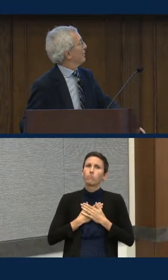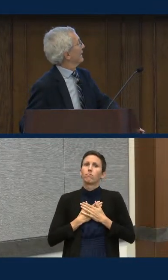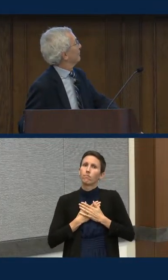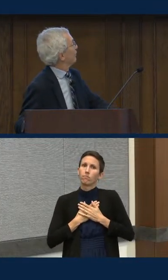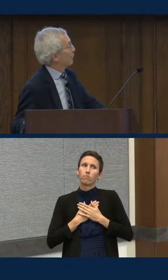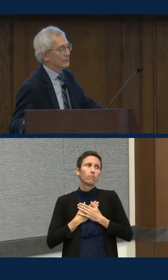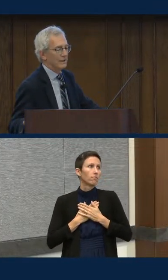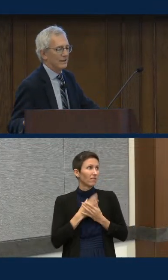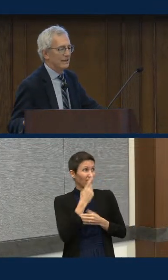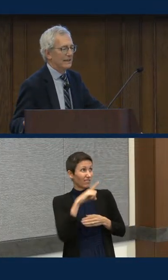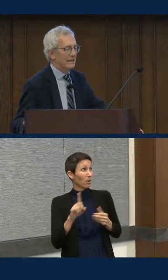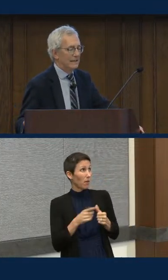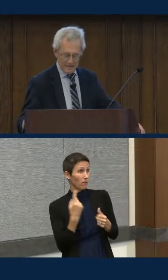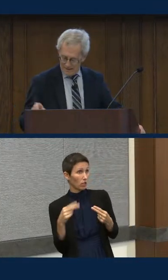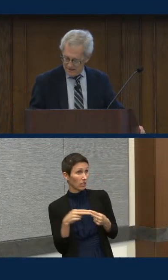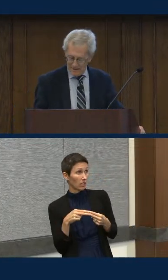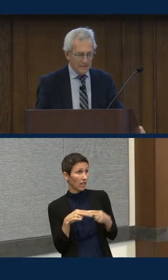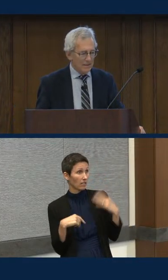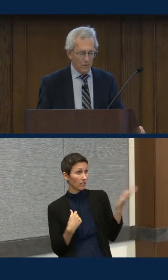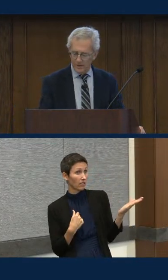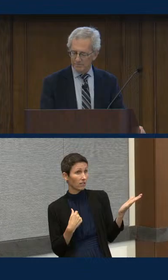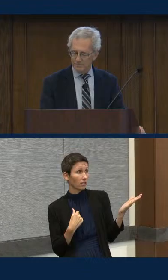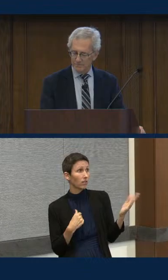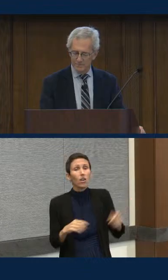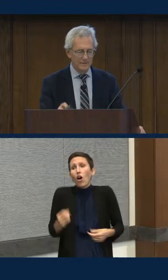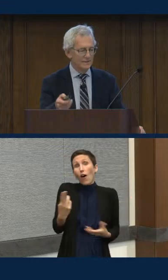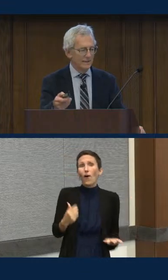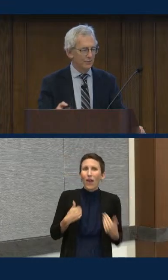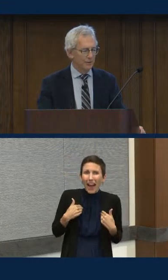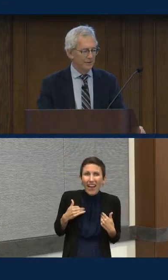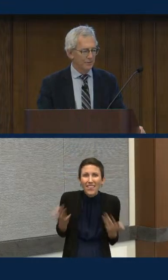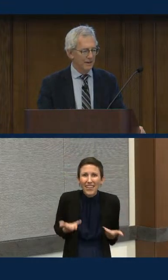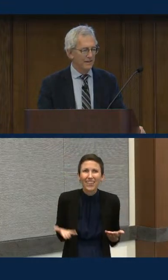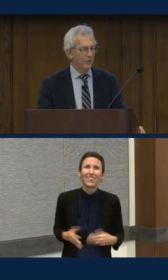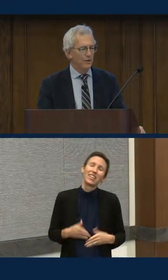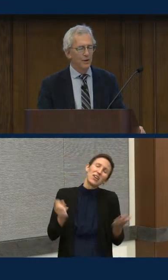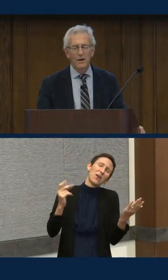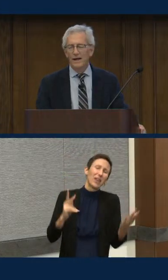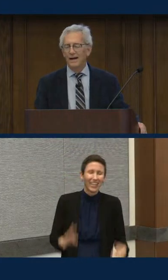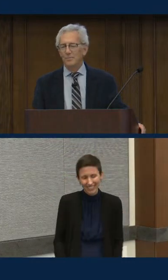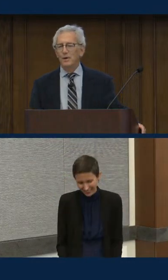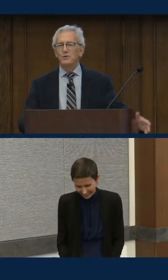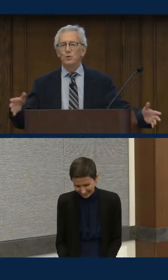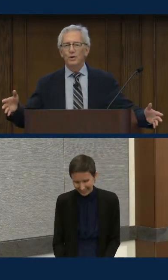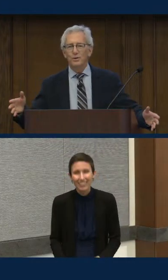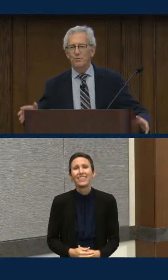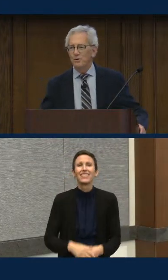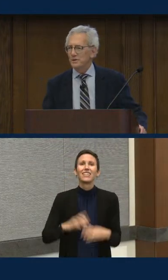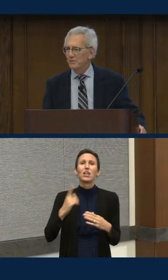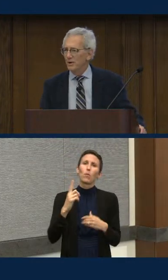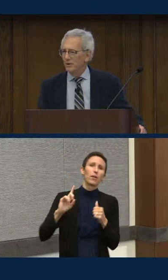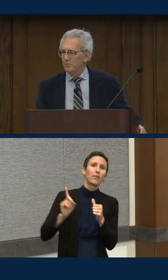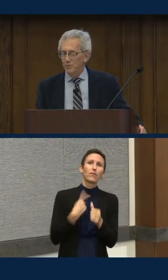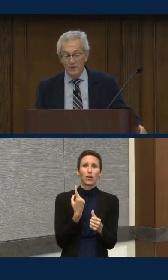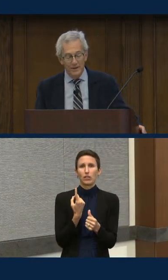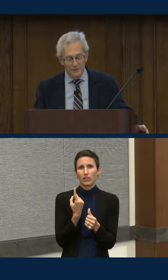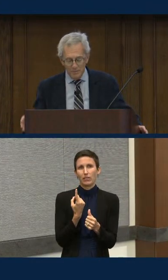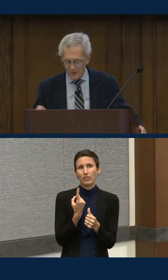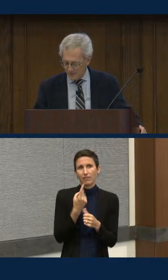the first slide. Oh, I do that okay there we go so one of the